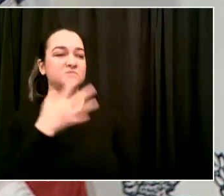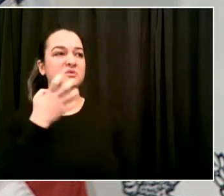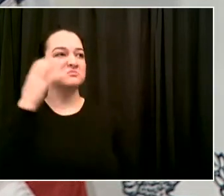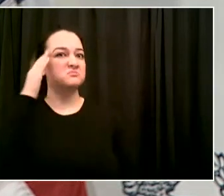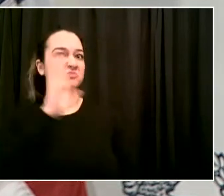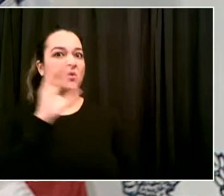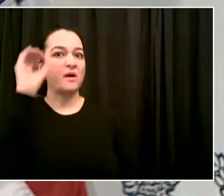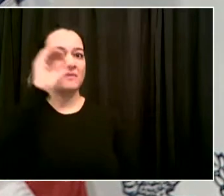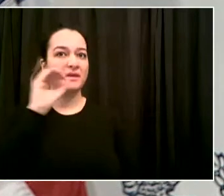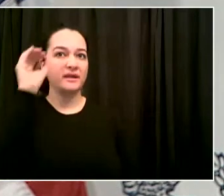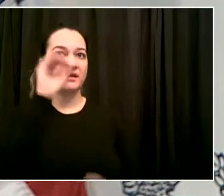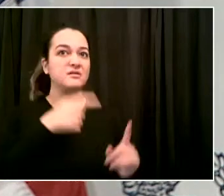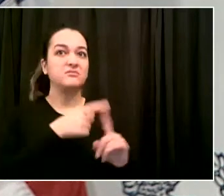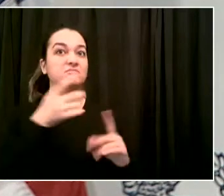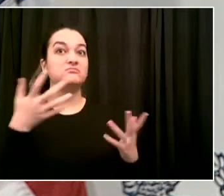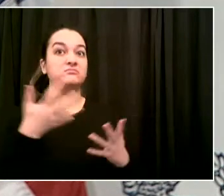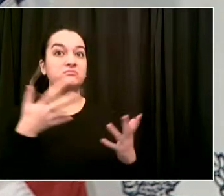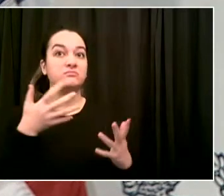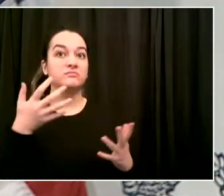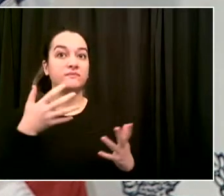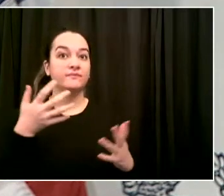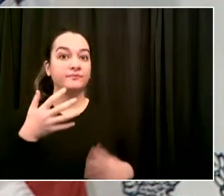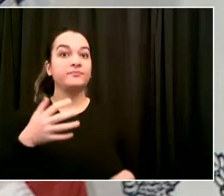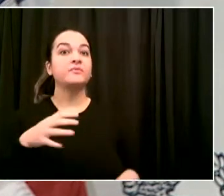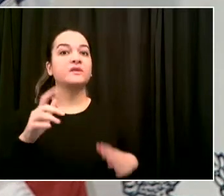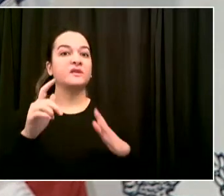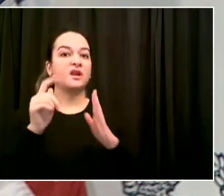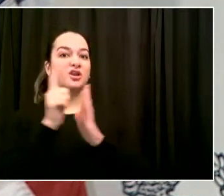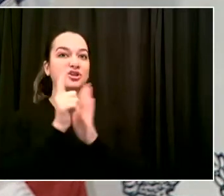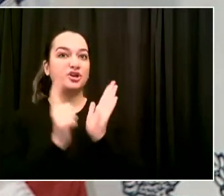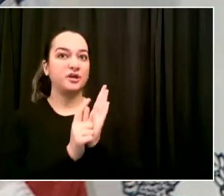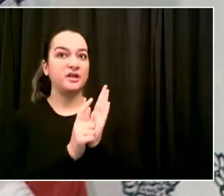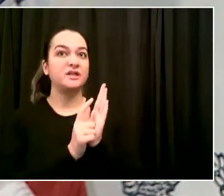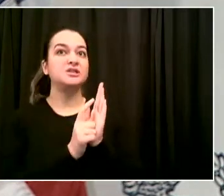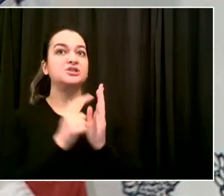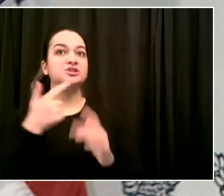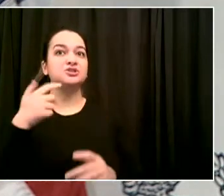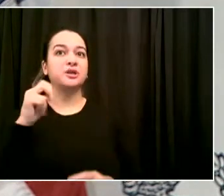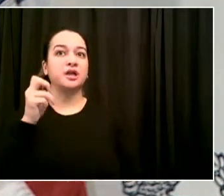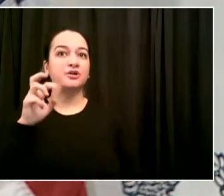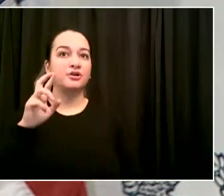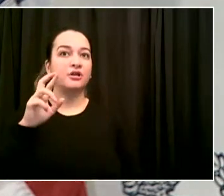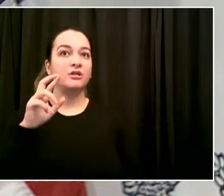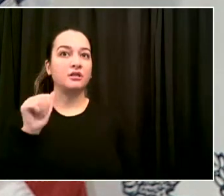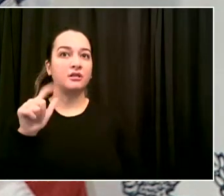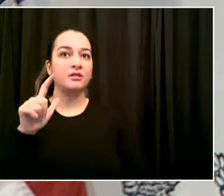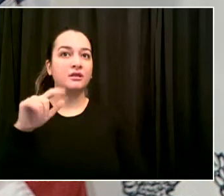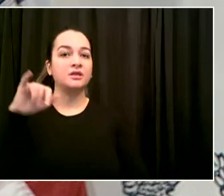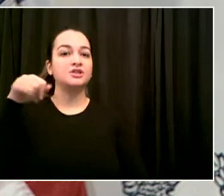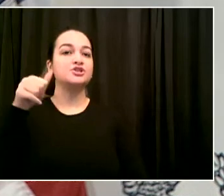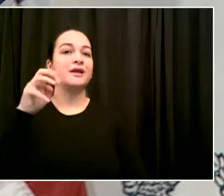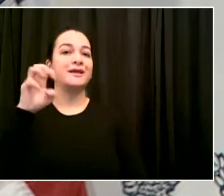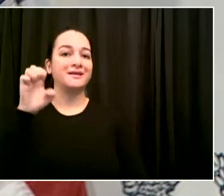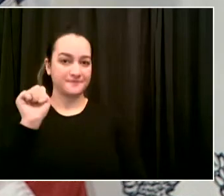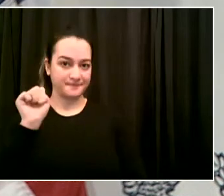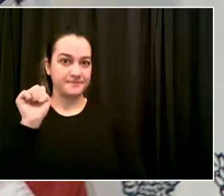I ALSO WANTED YOU TO WEIGH IN ON THE REPORT THAT THE ATTORNEY GENERAL RELEASED A REPORT THIS MORNING FOUND THE STATE VSEERERLEY Y